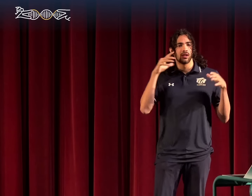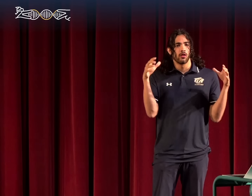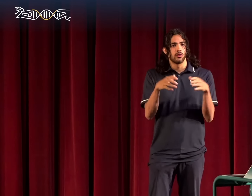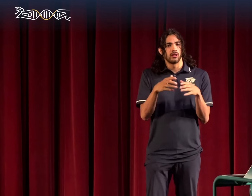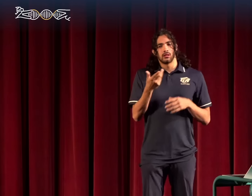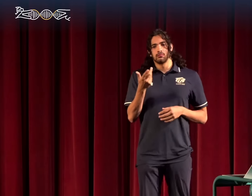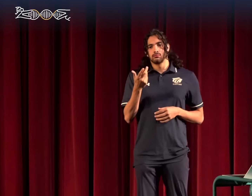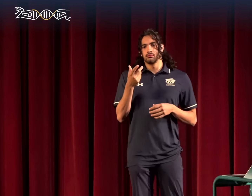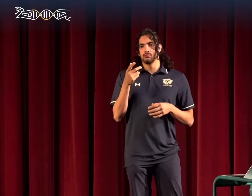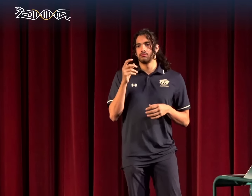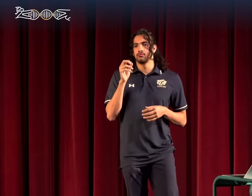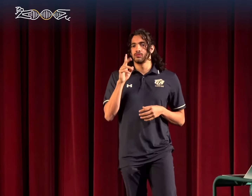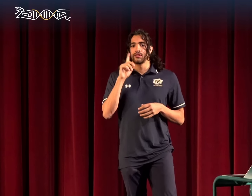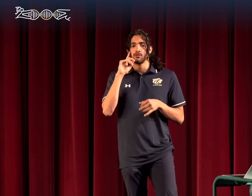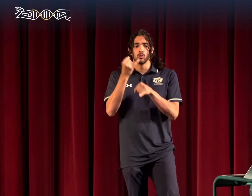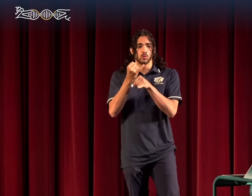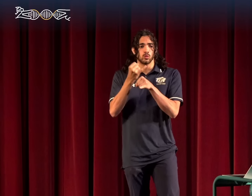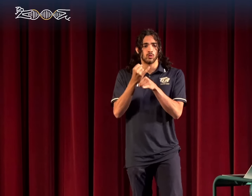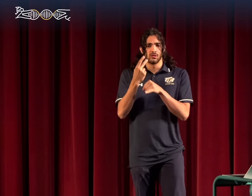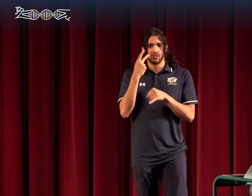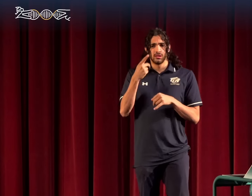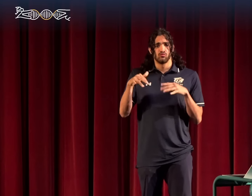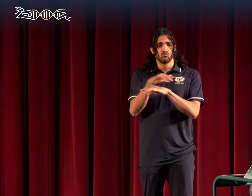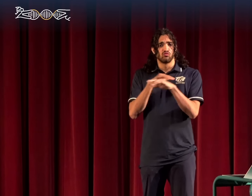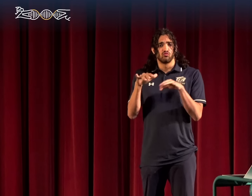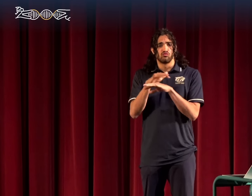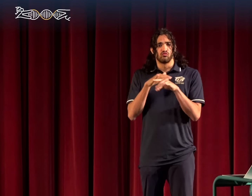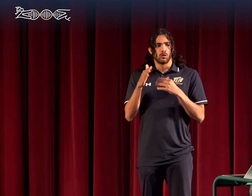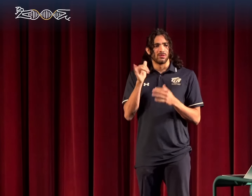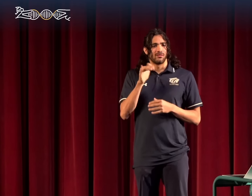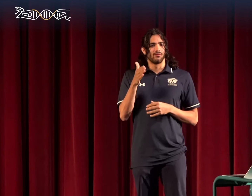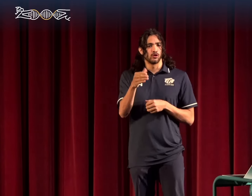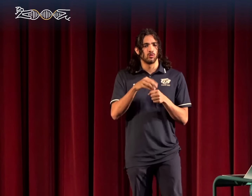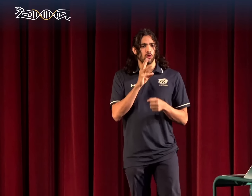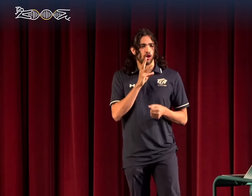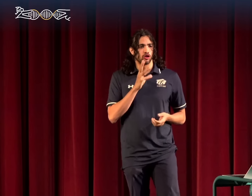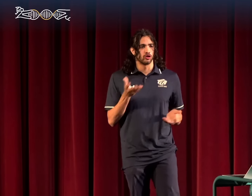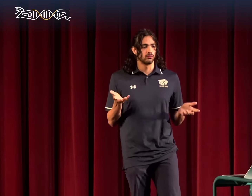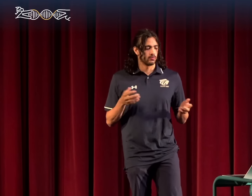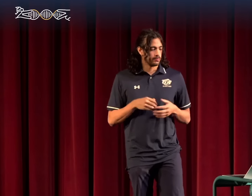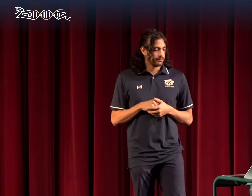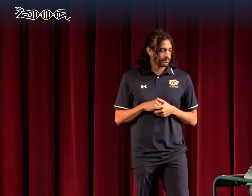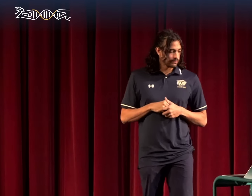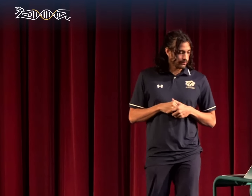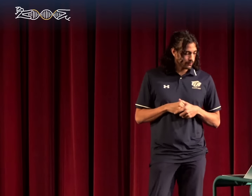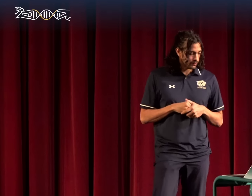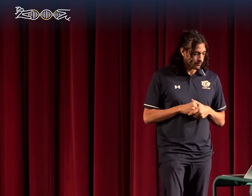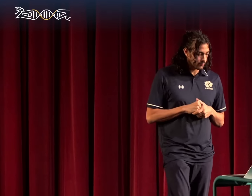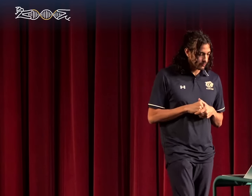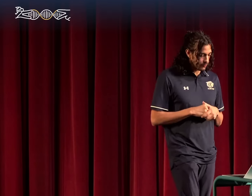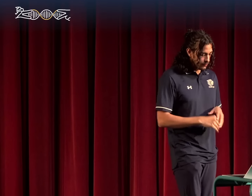together in schools for the Deaf we see Deaf people gather they do so like fish in water at last.